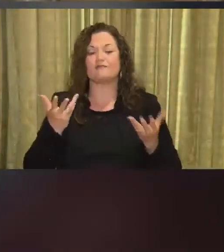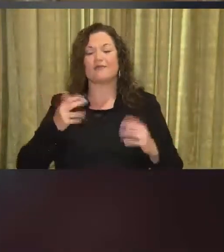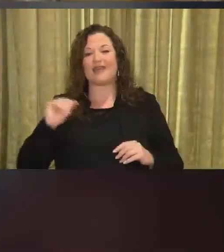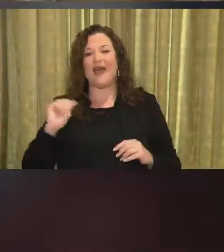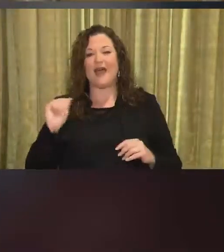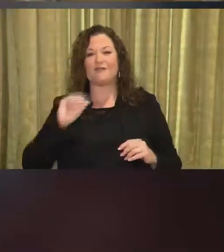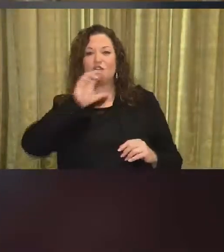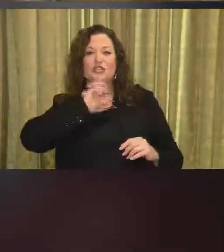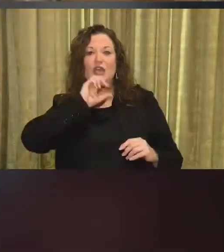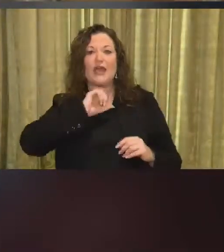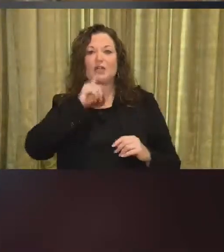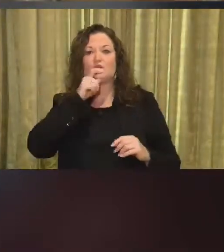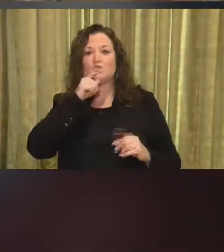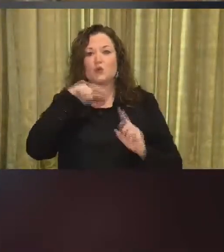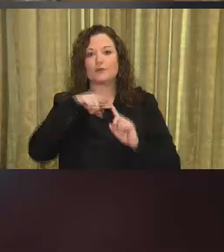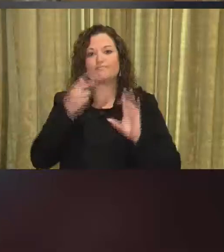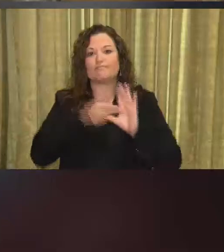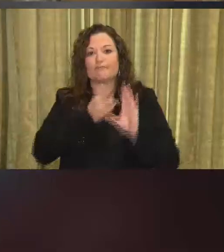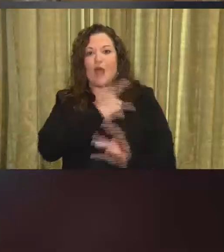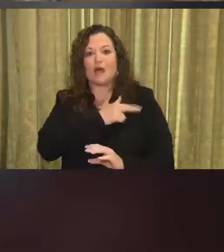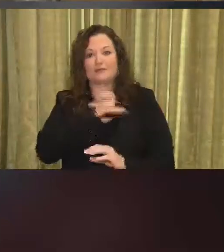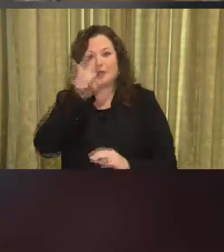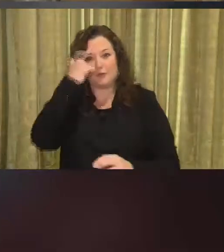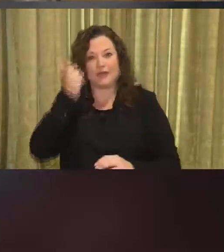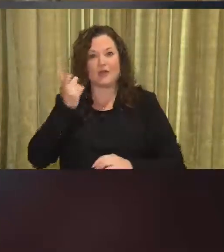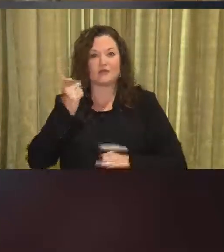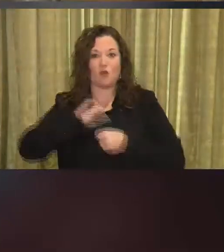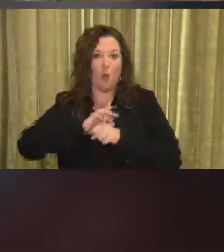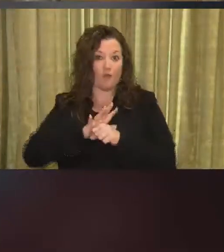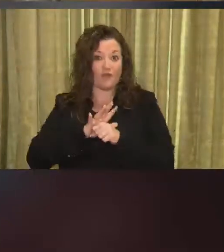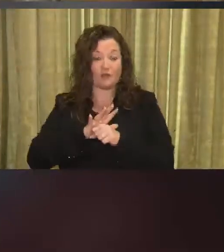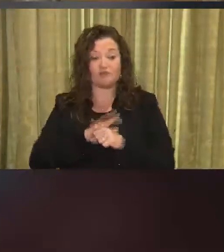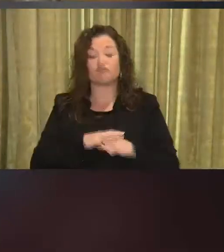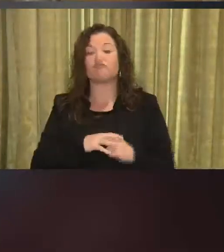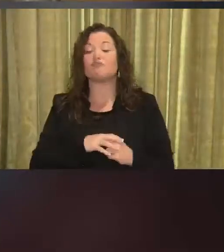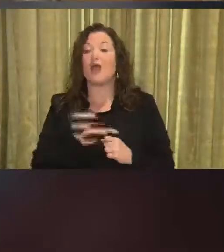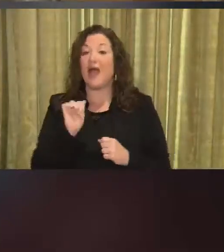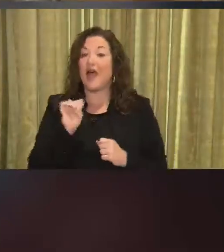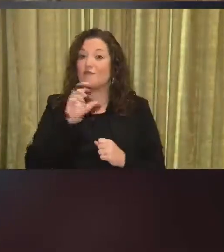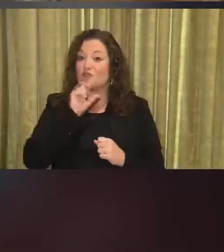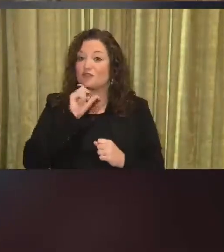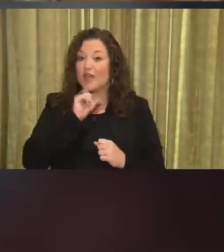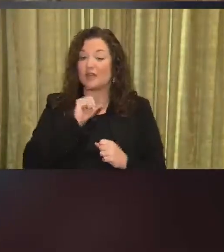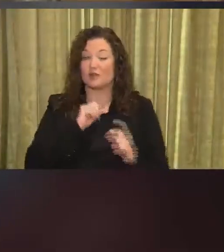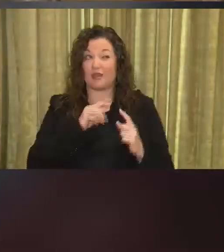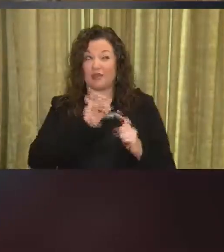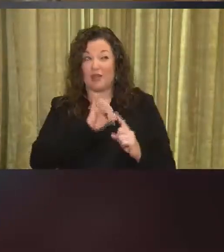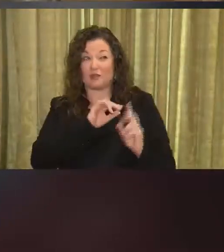among those hospitalized due COVID-19 and this is from November 2020 down